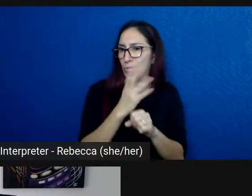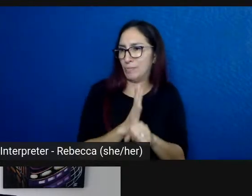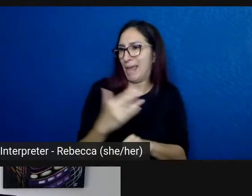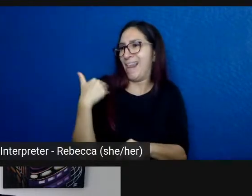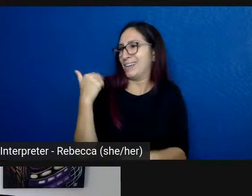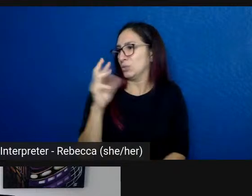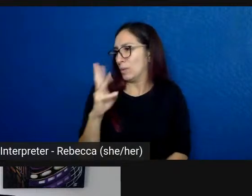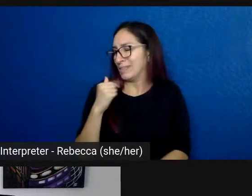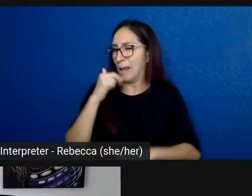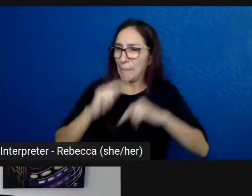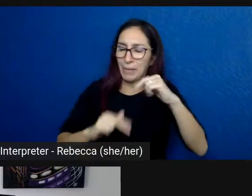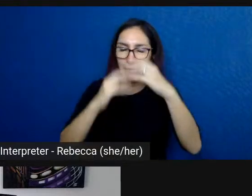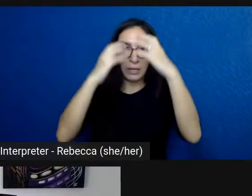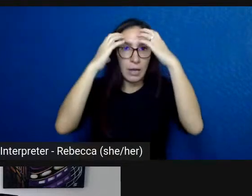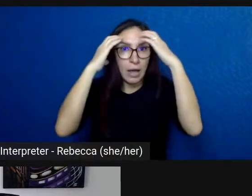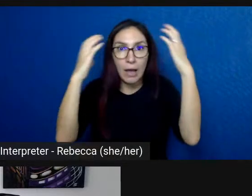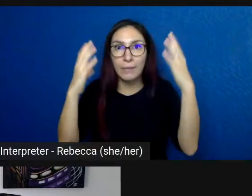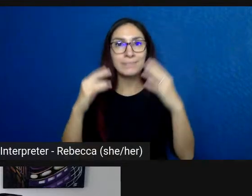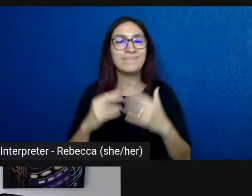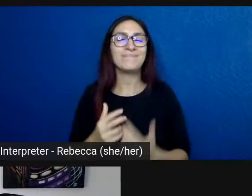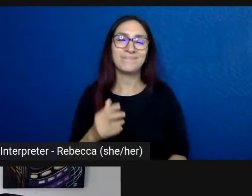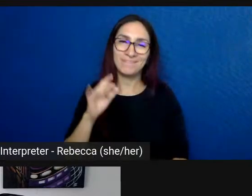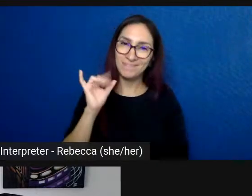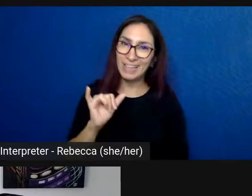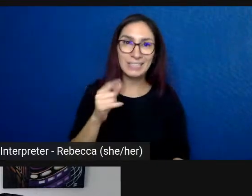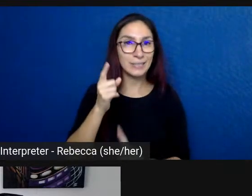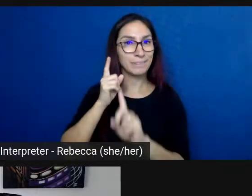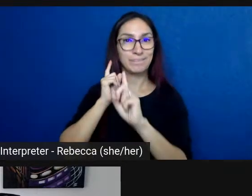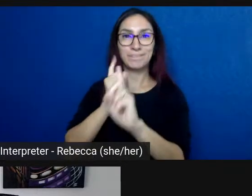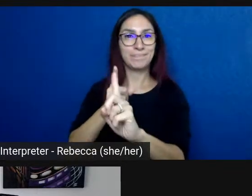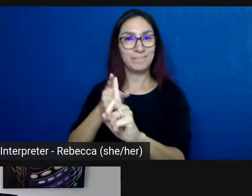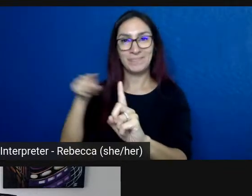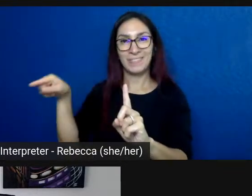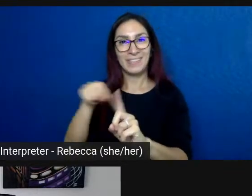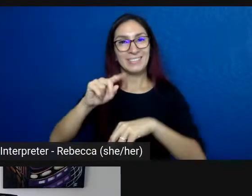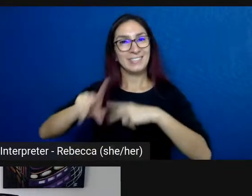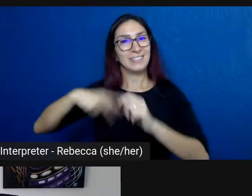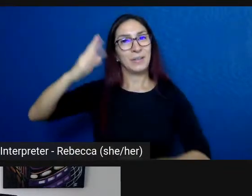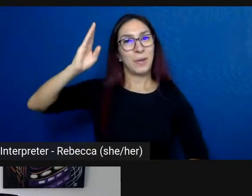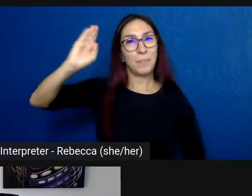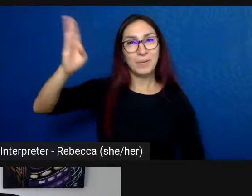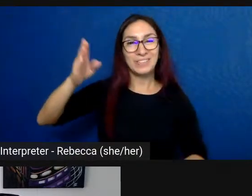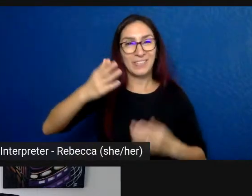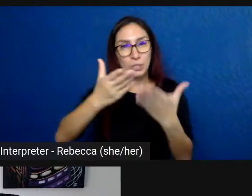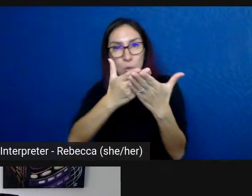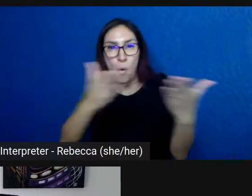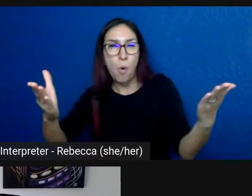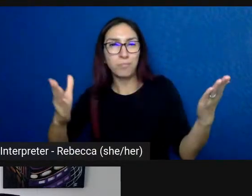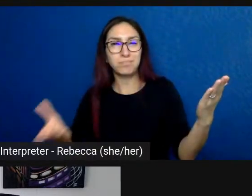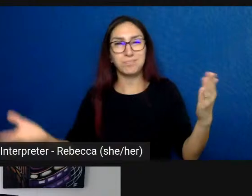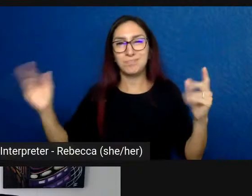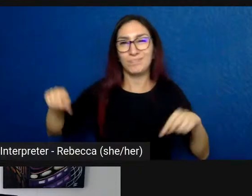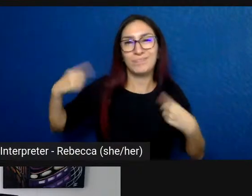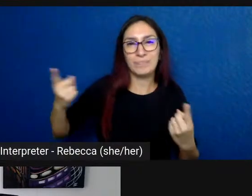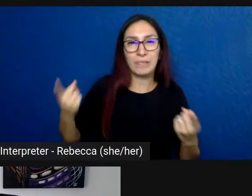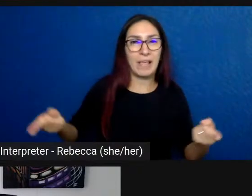shared and want to know if you have left users out on your last website that you have built, that is the